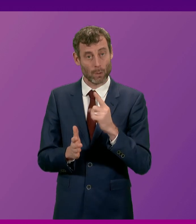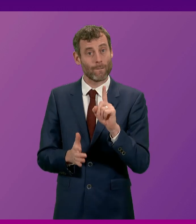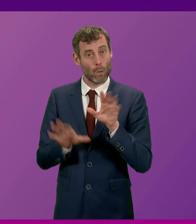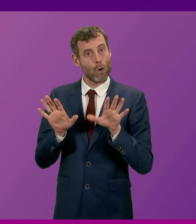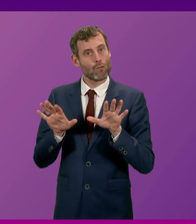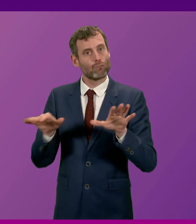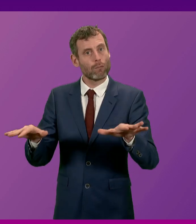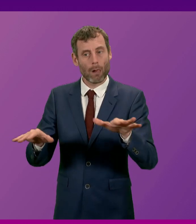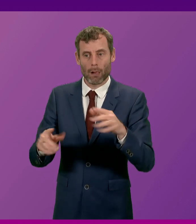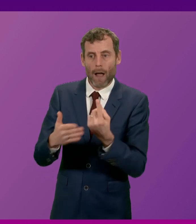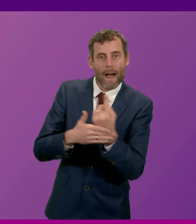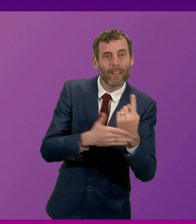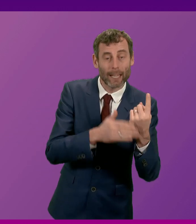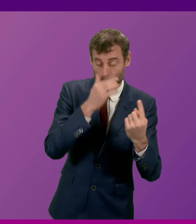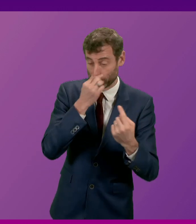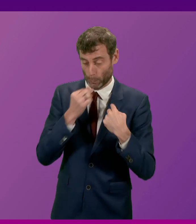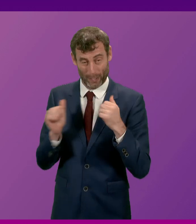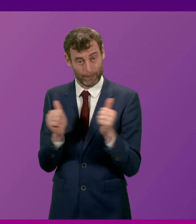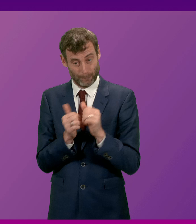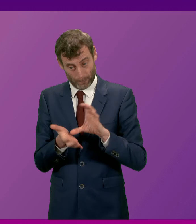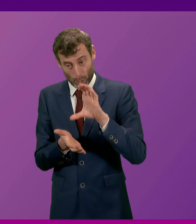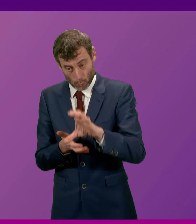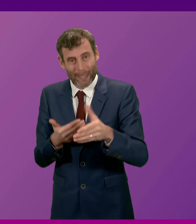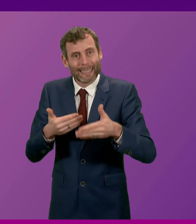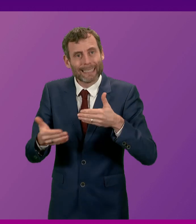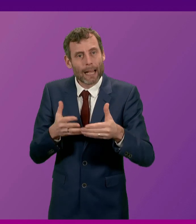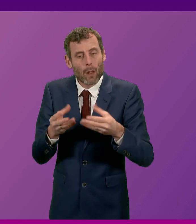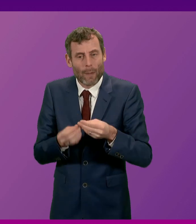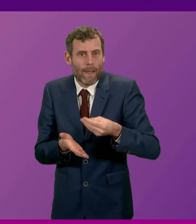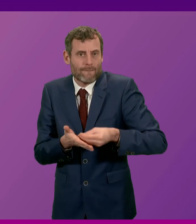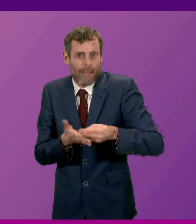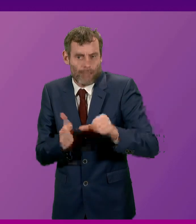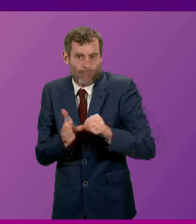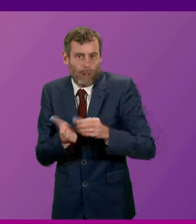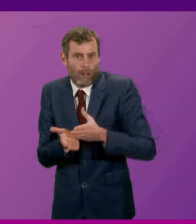it had to use to deal with short-term financial pressures in the past two financial years.